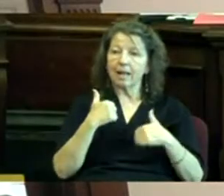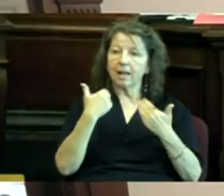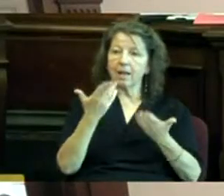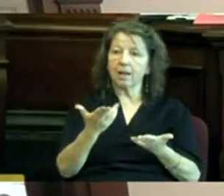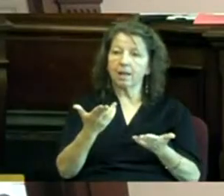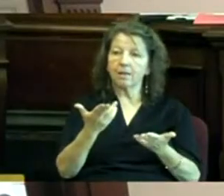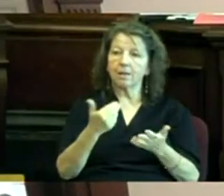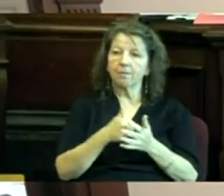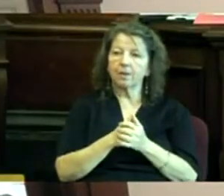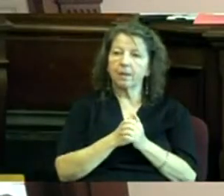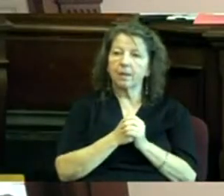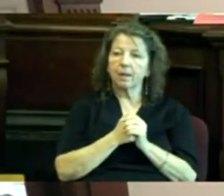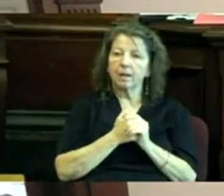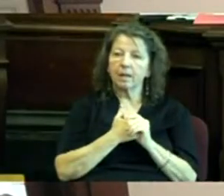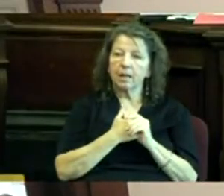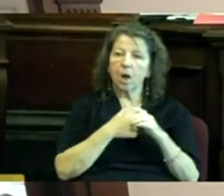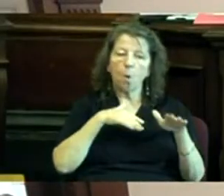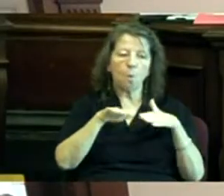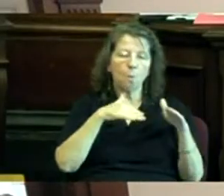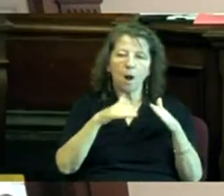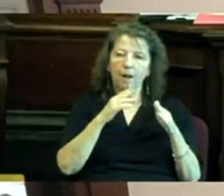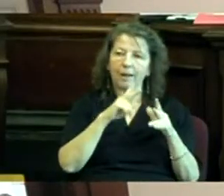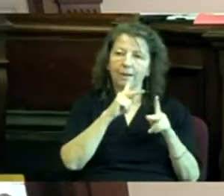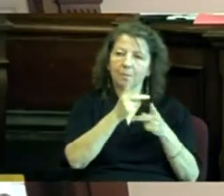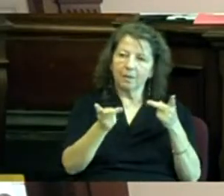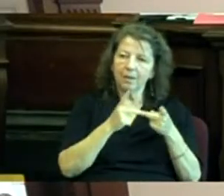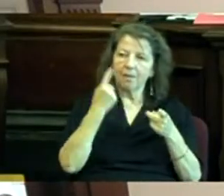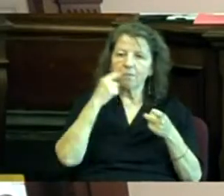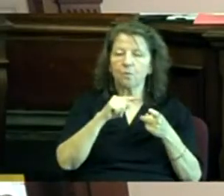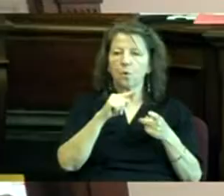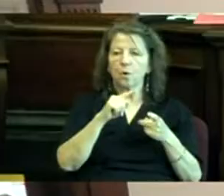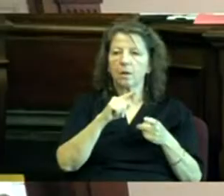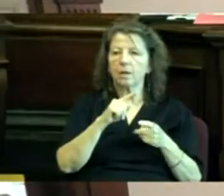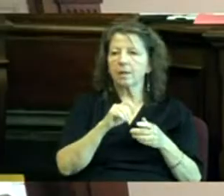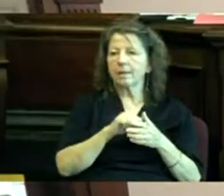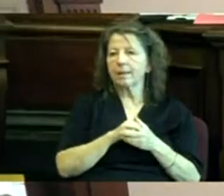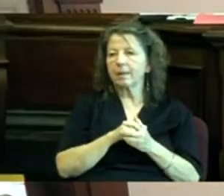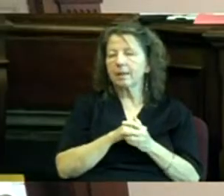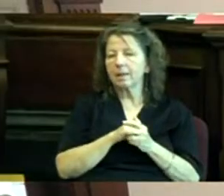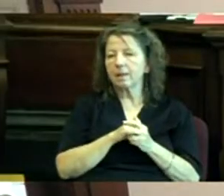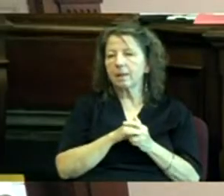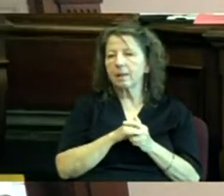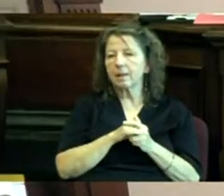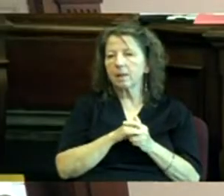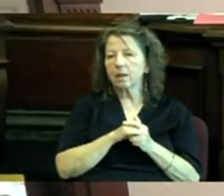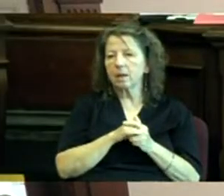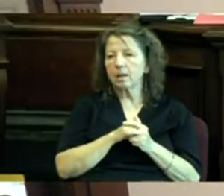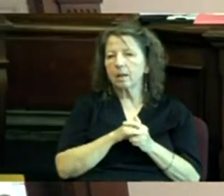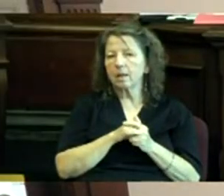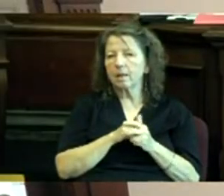the project that I'm proposing here is to create a miyawaki